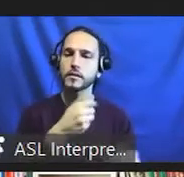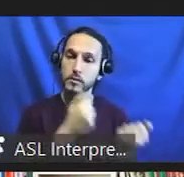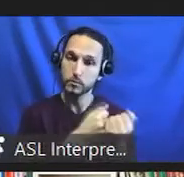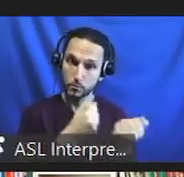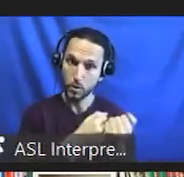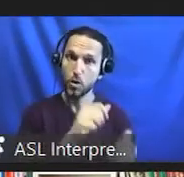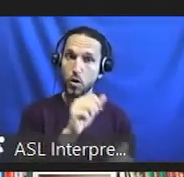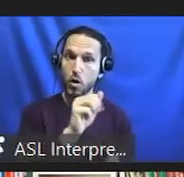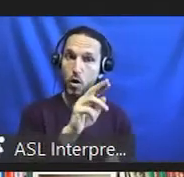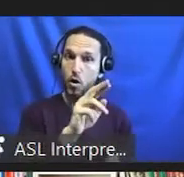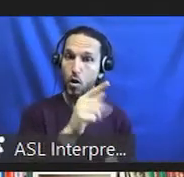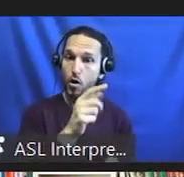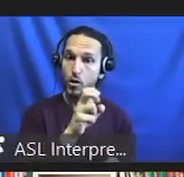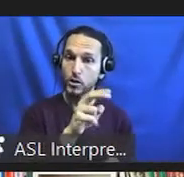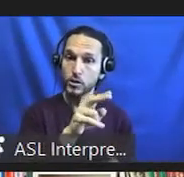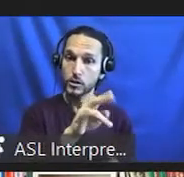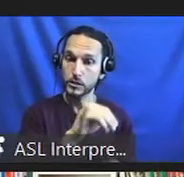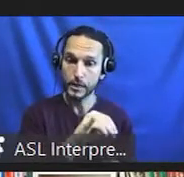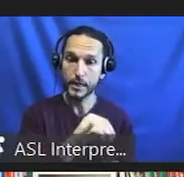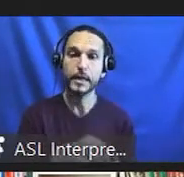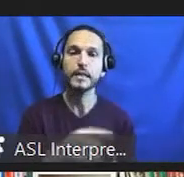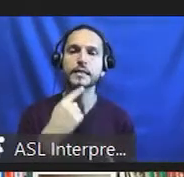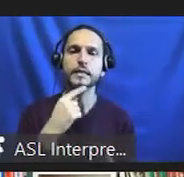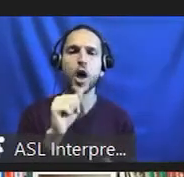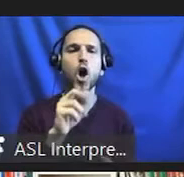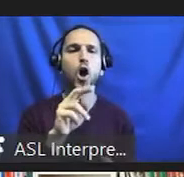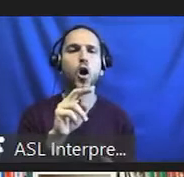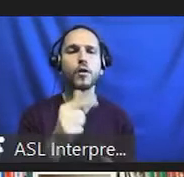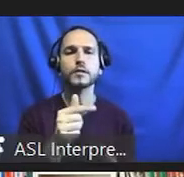and said that auxiliary aids and services,